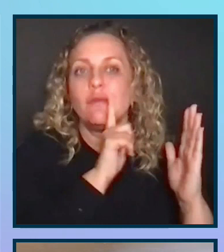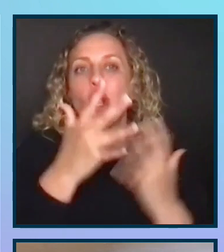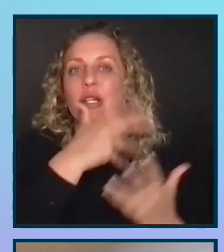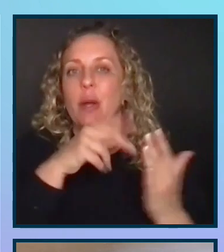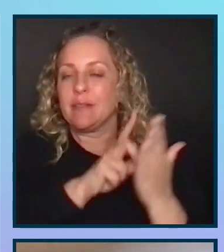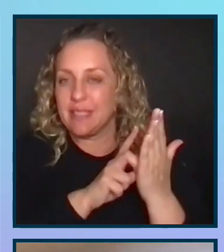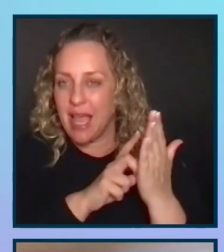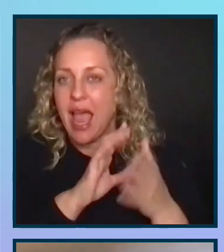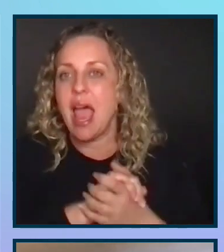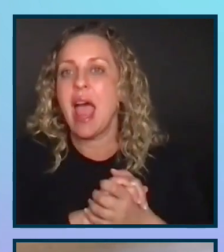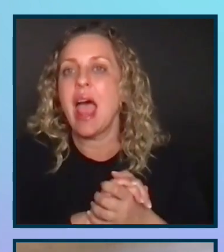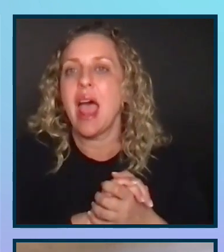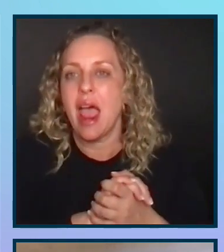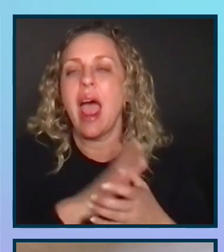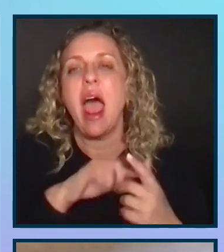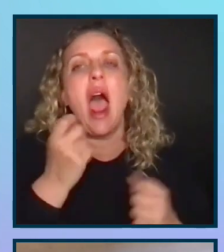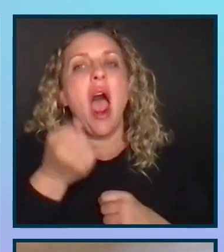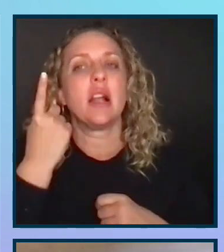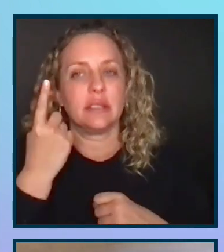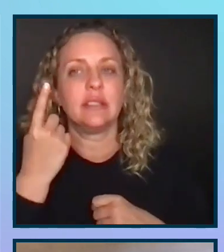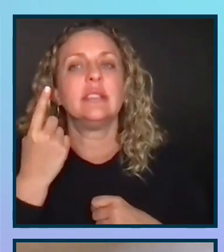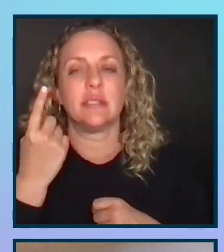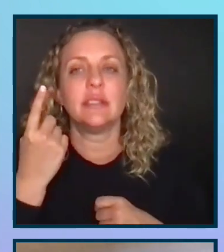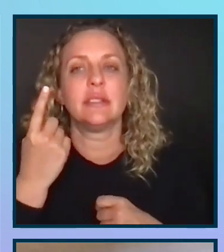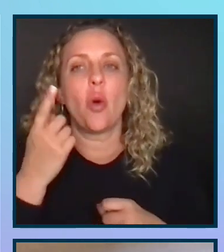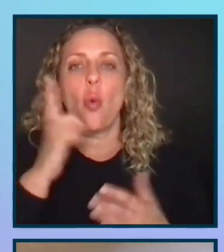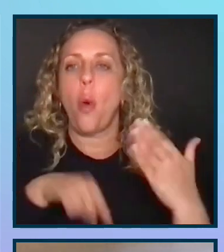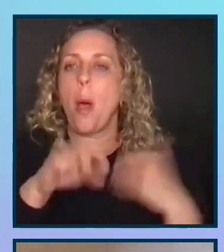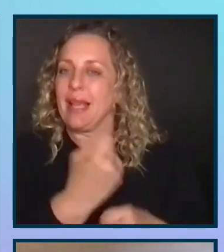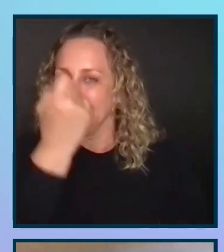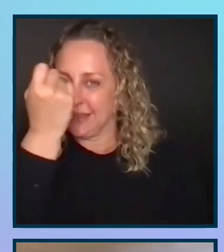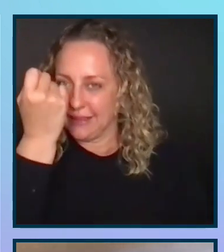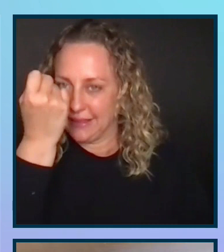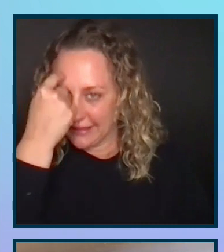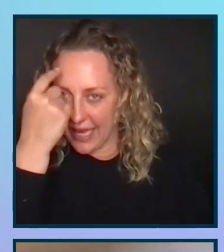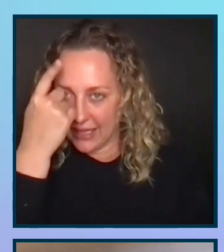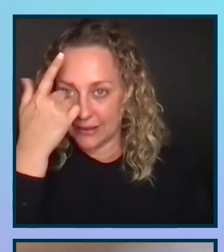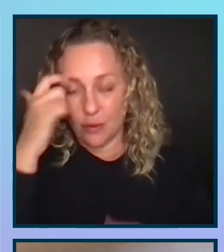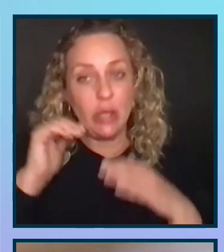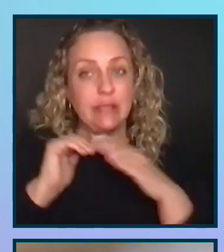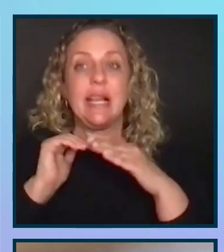I teach all of those things by having my students explore Accessibility Design.